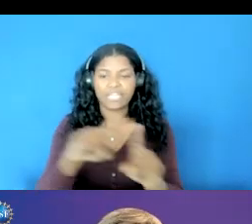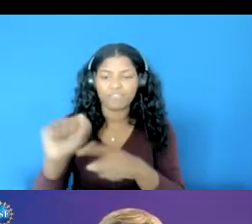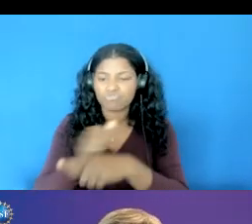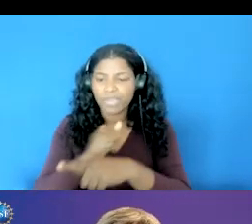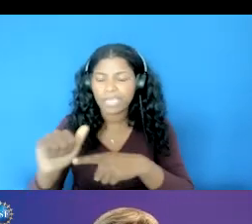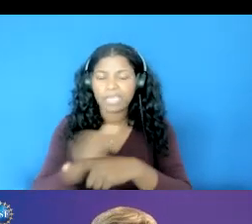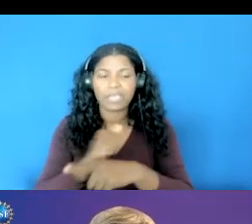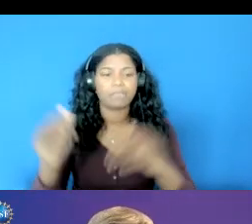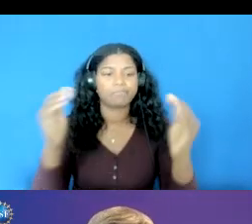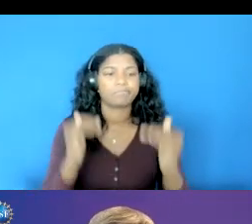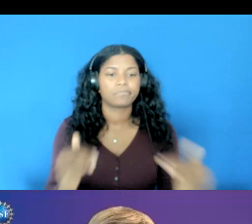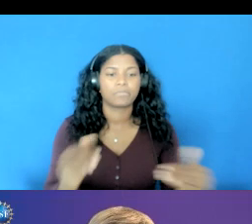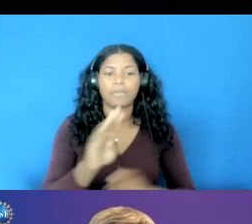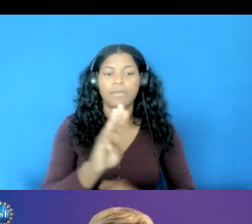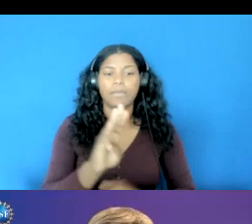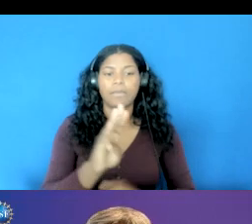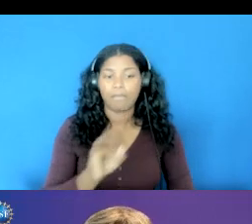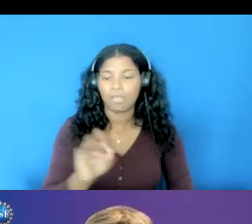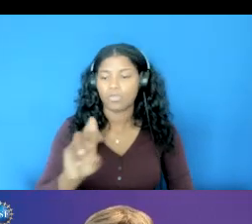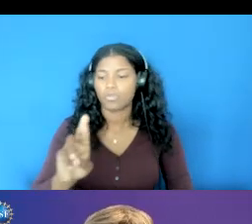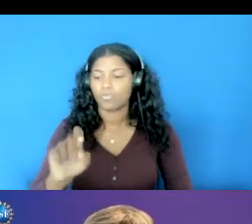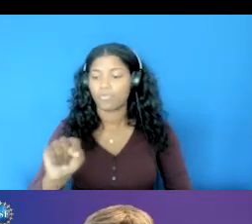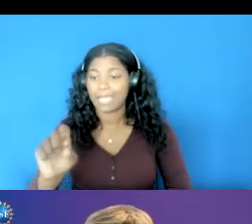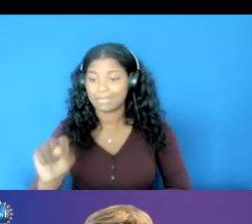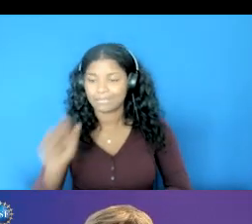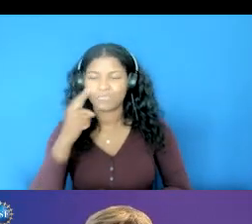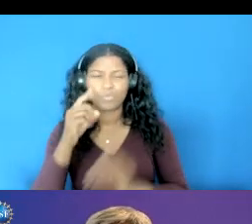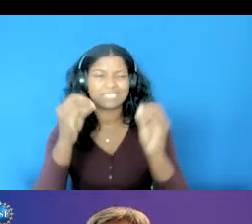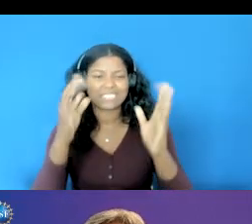BIO-RETS, which is for teacher sites in the biological sciences.